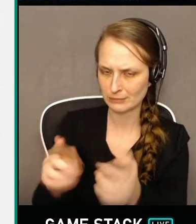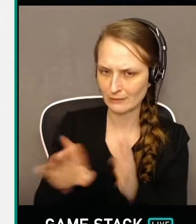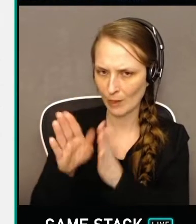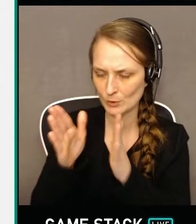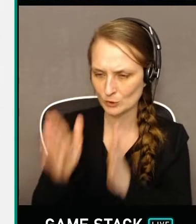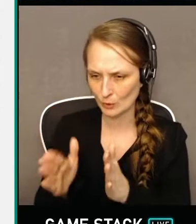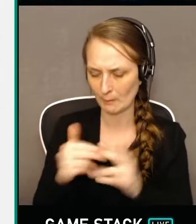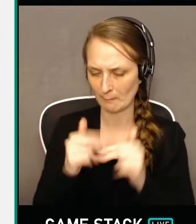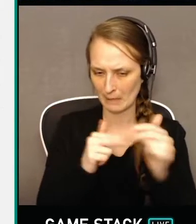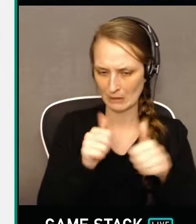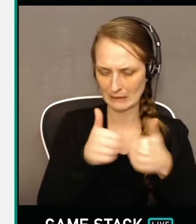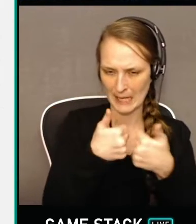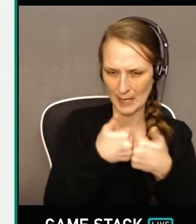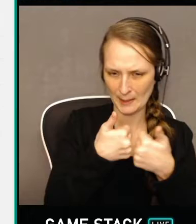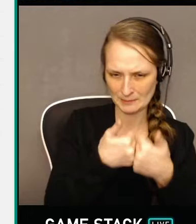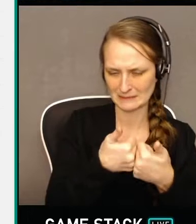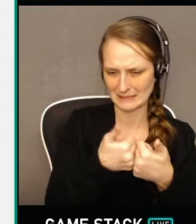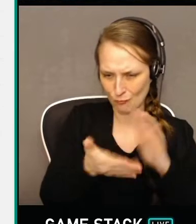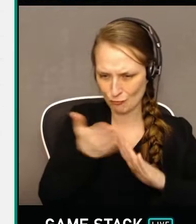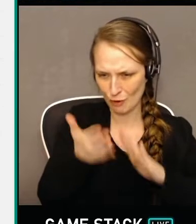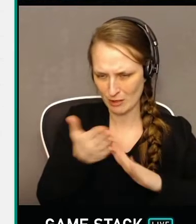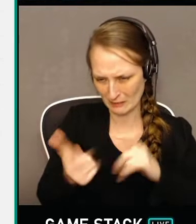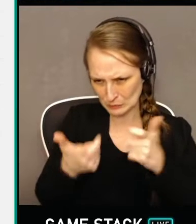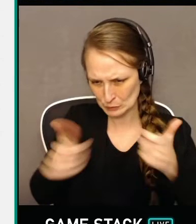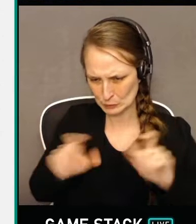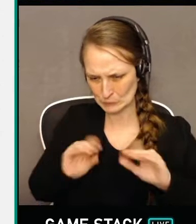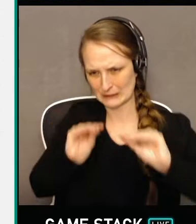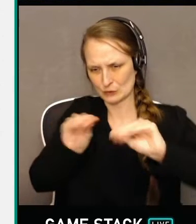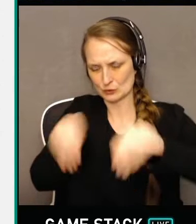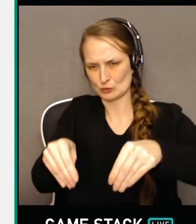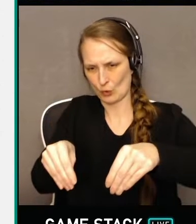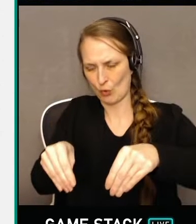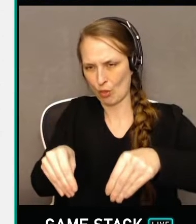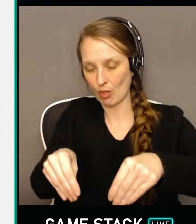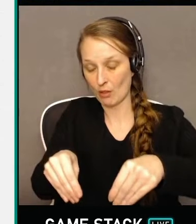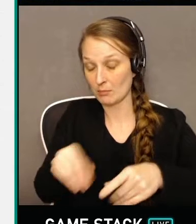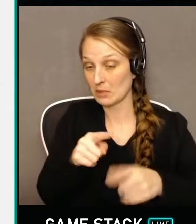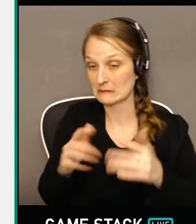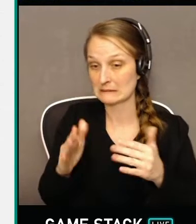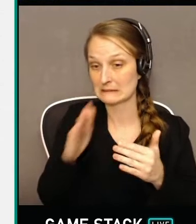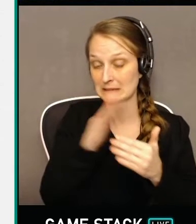build games that run on this huge install base. But, top of the list of feedback we've heard from